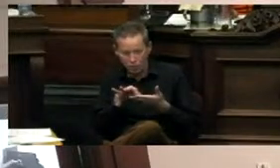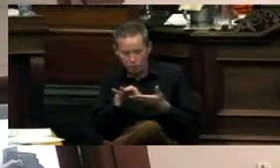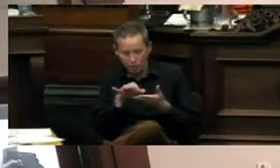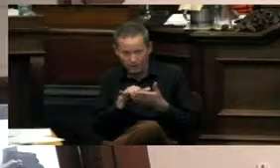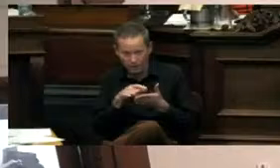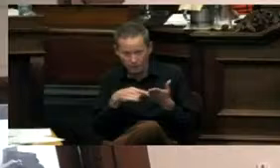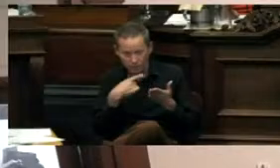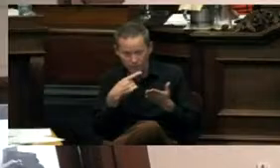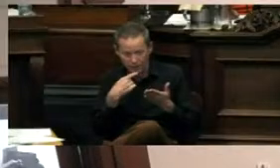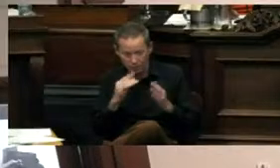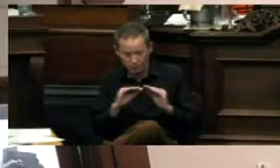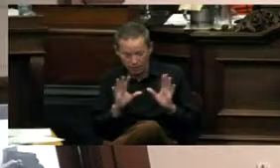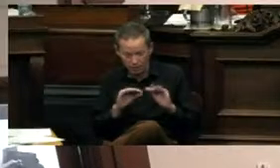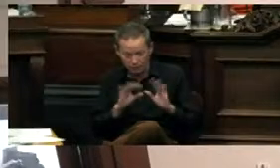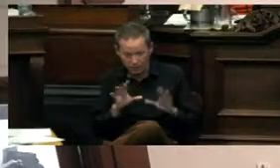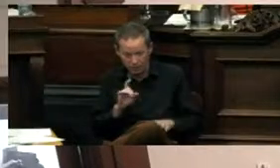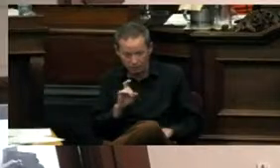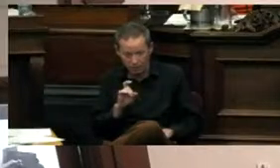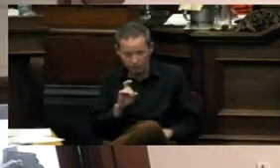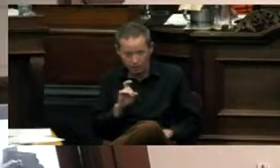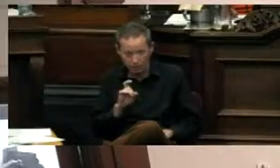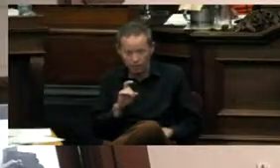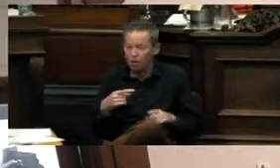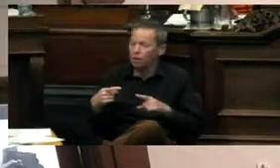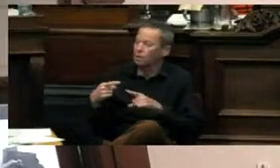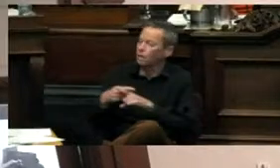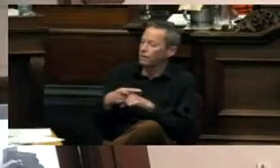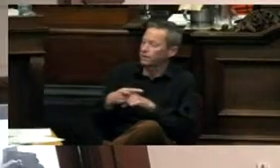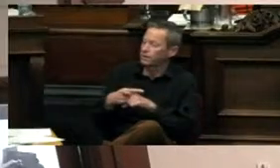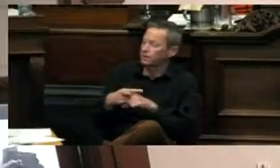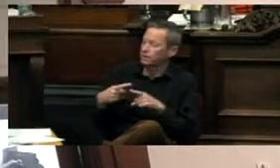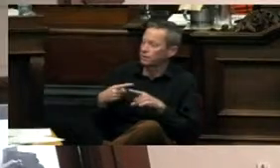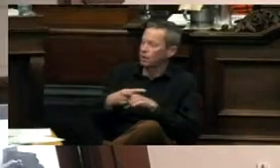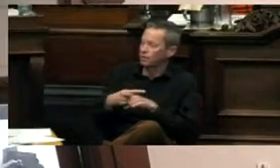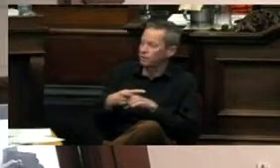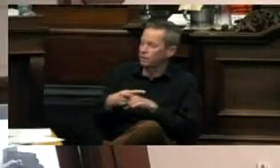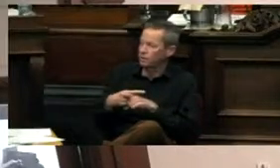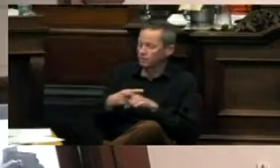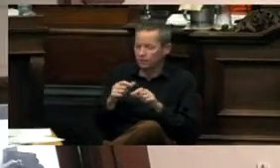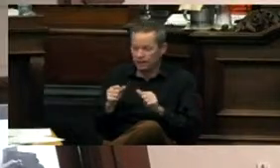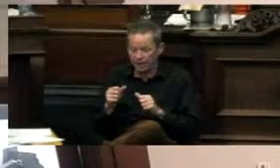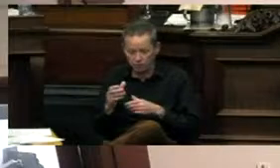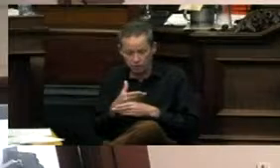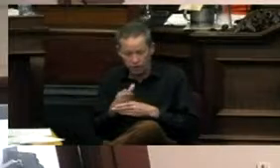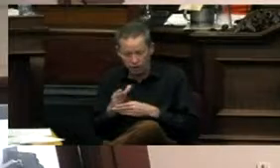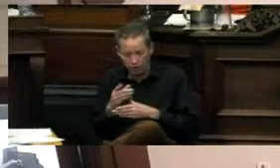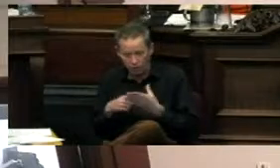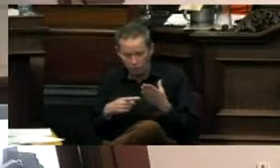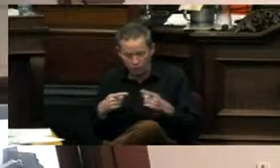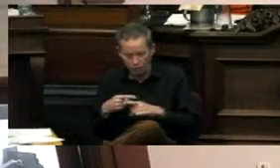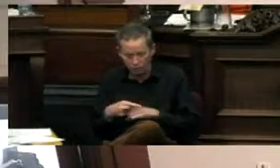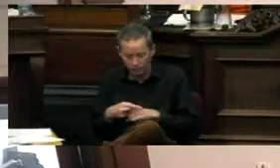just to be clear, the reason is because of a vote count. That's